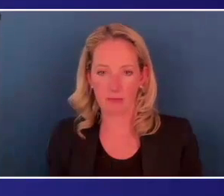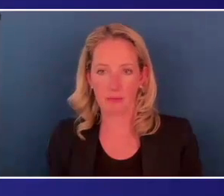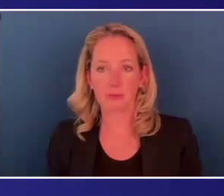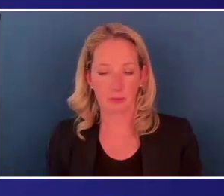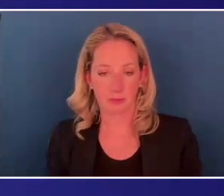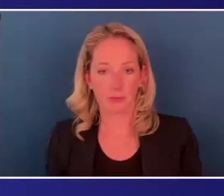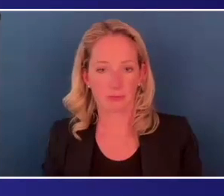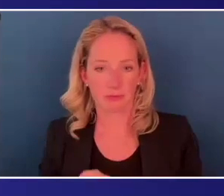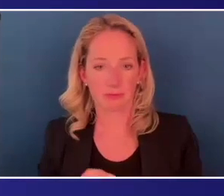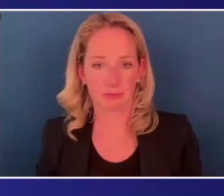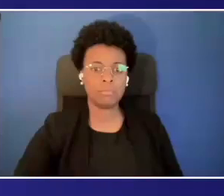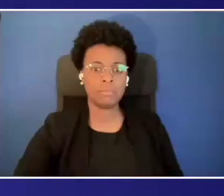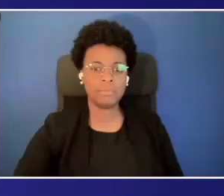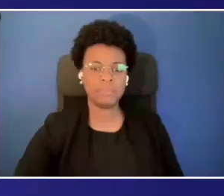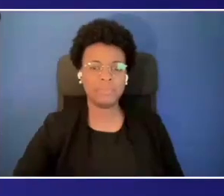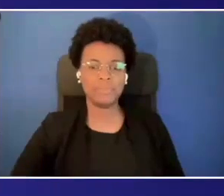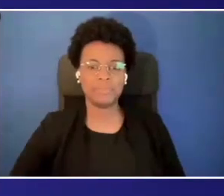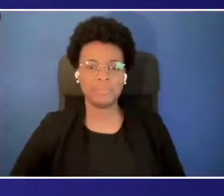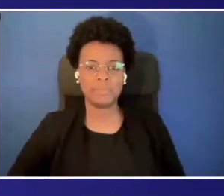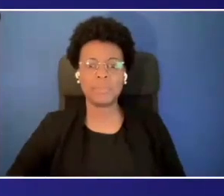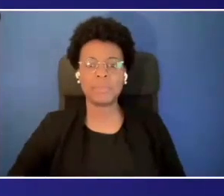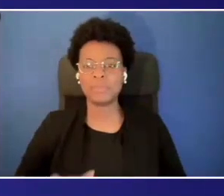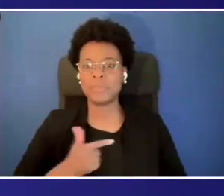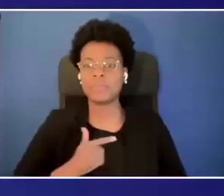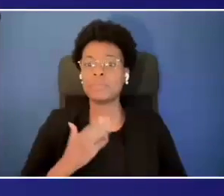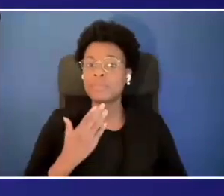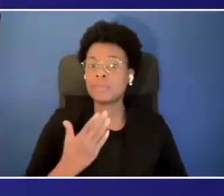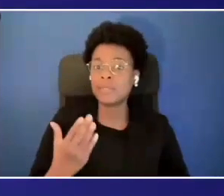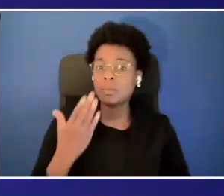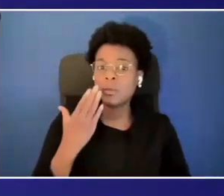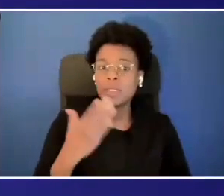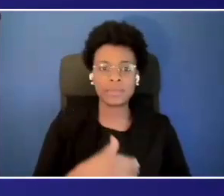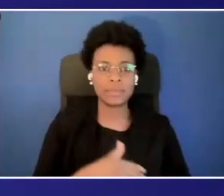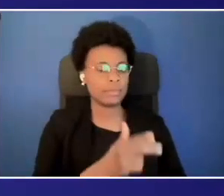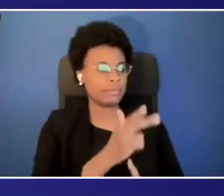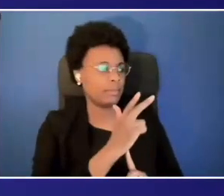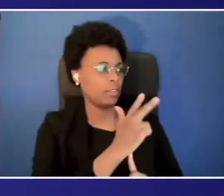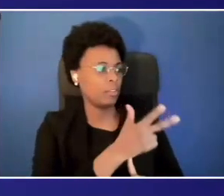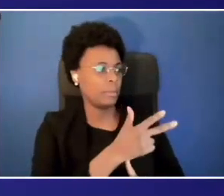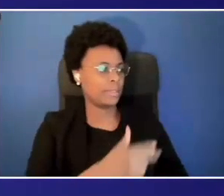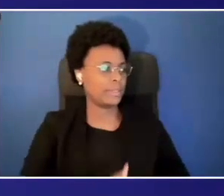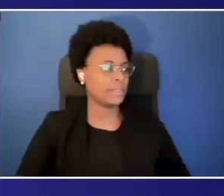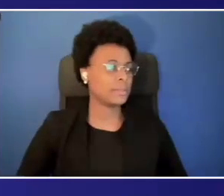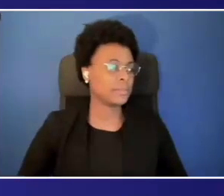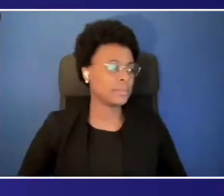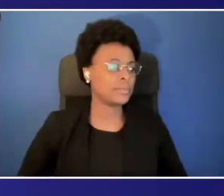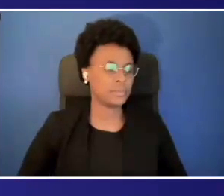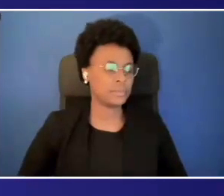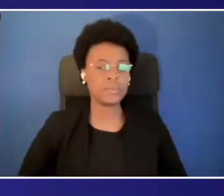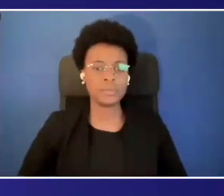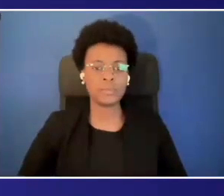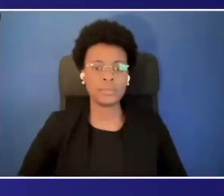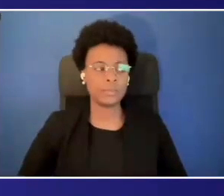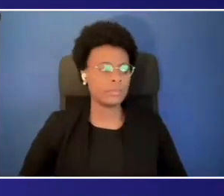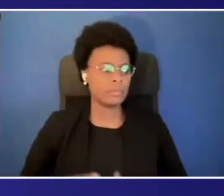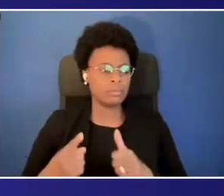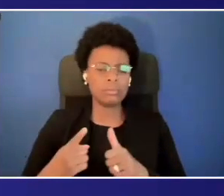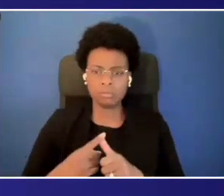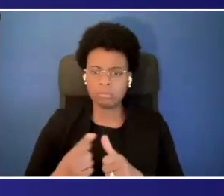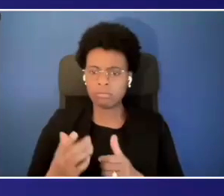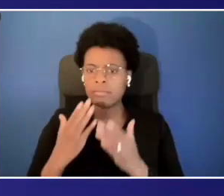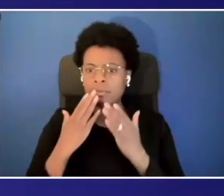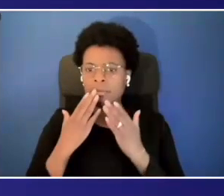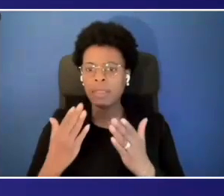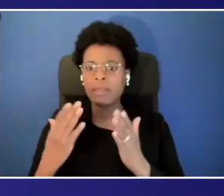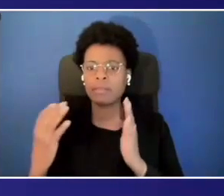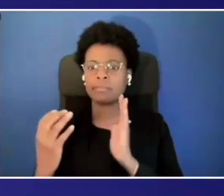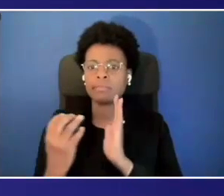Yeah, good morning. 3ÿmin, sir. Thank you. 1st of all, I want to thank you for the opportunity to speak in this public hearing.